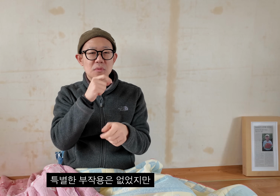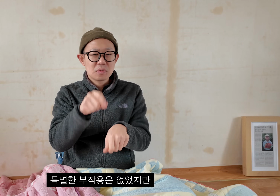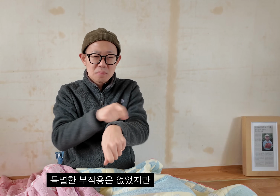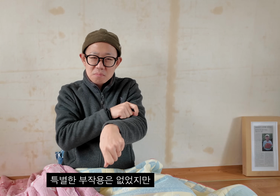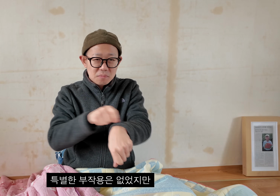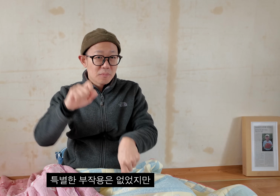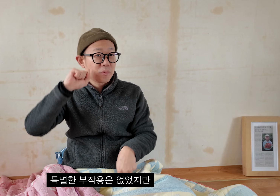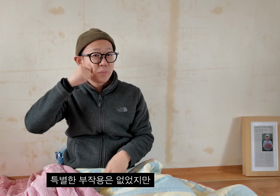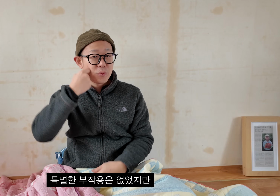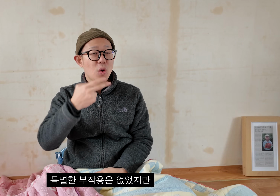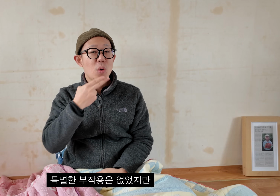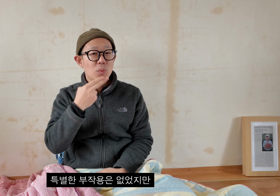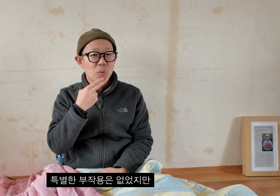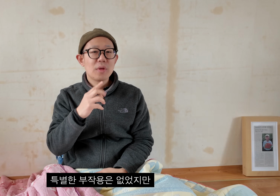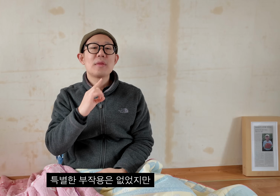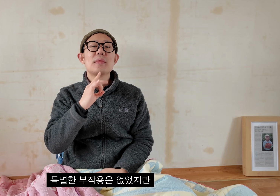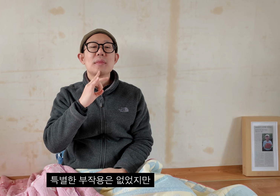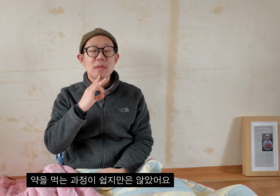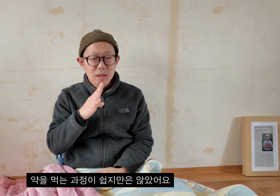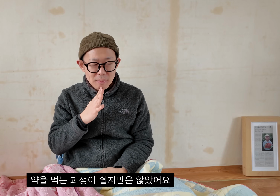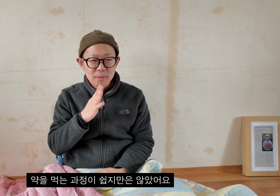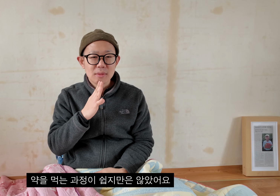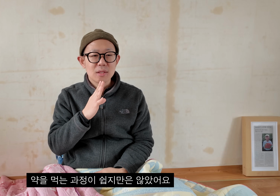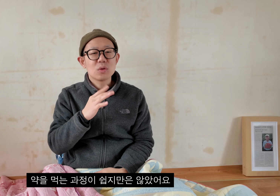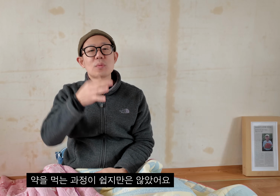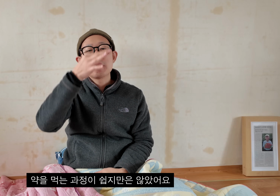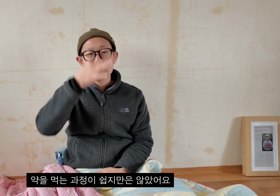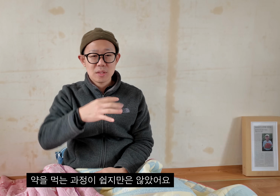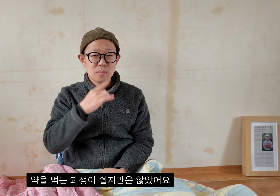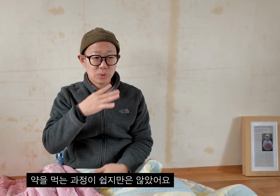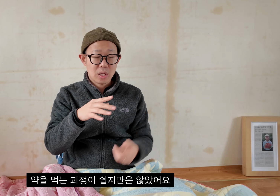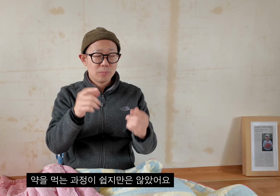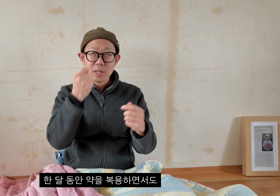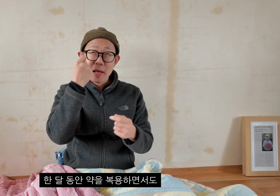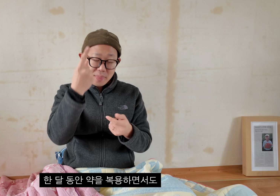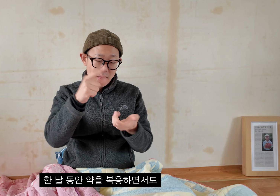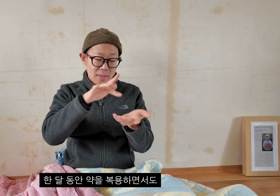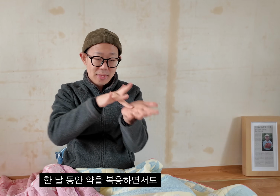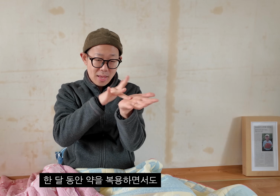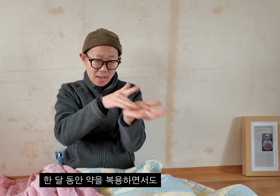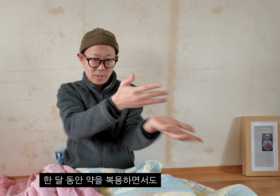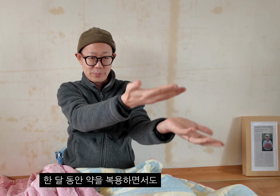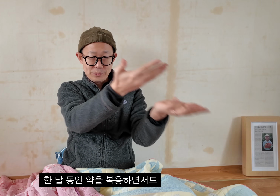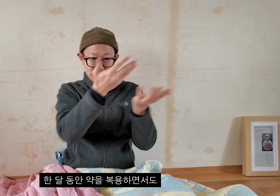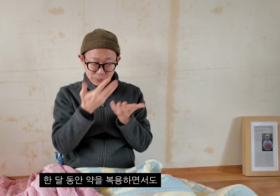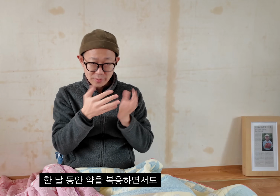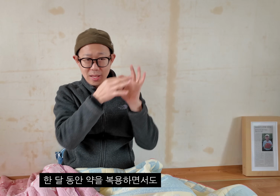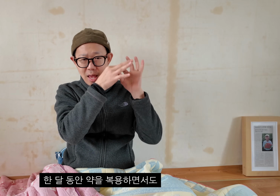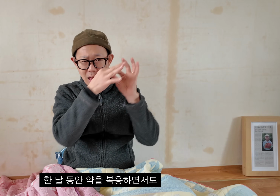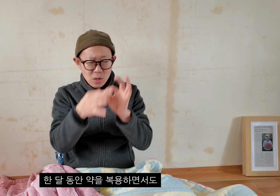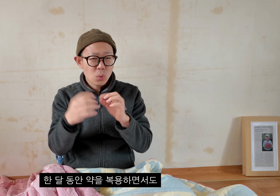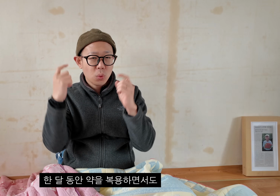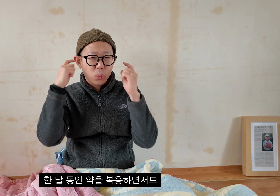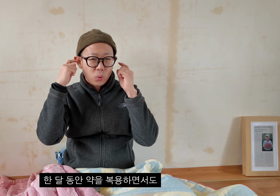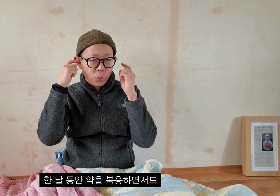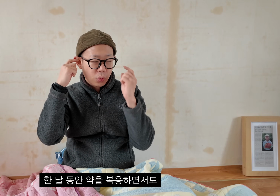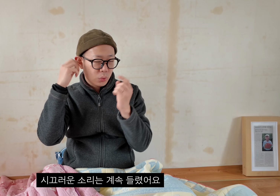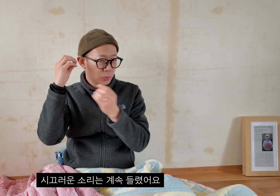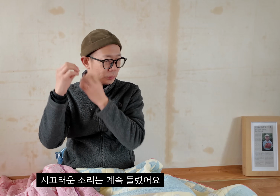Still, it wasn’t easy. Even during medication,